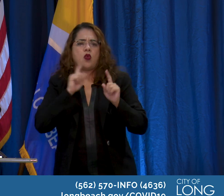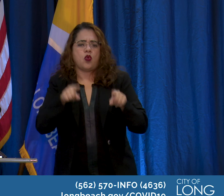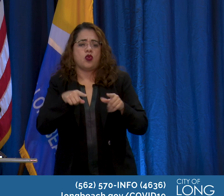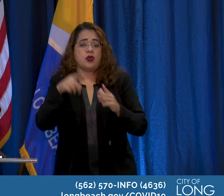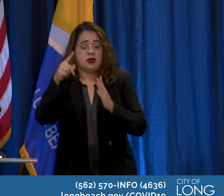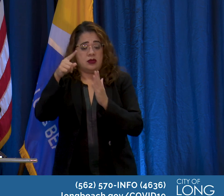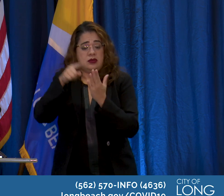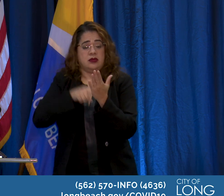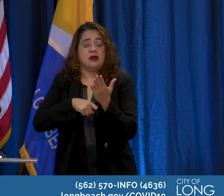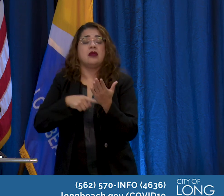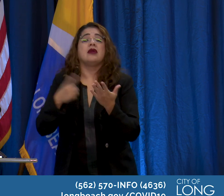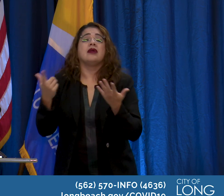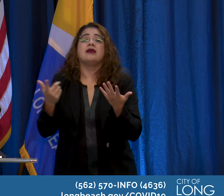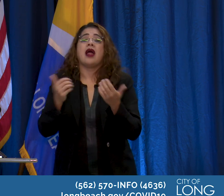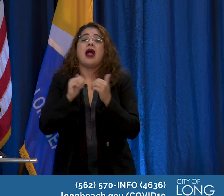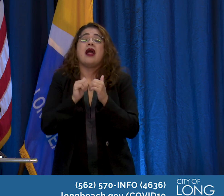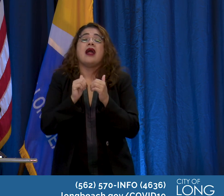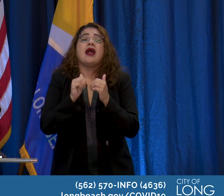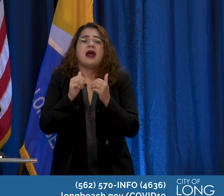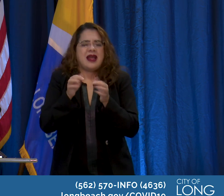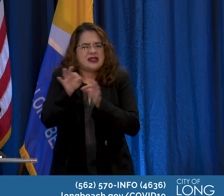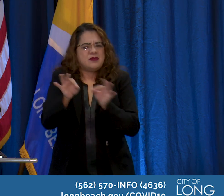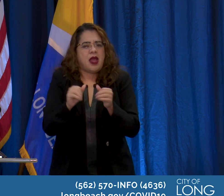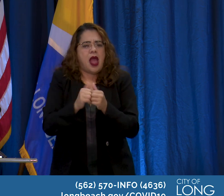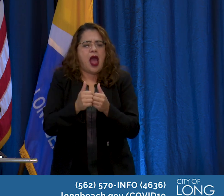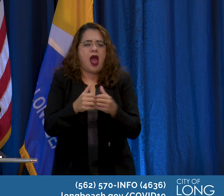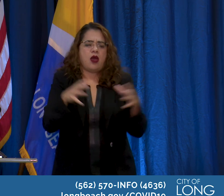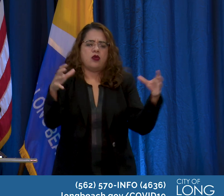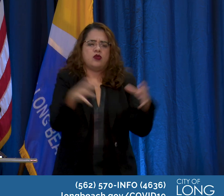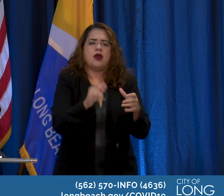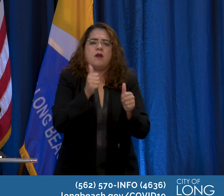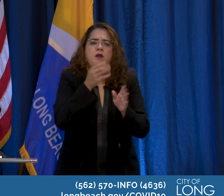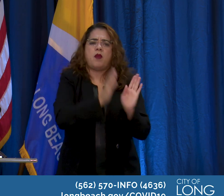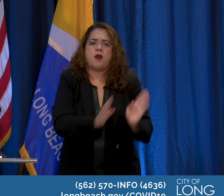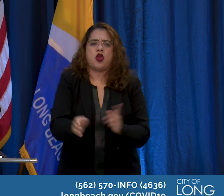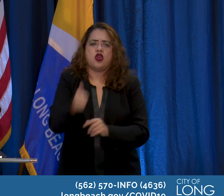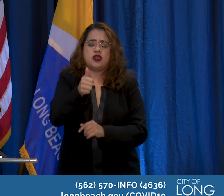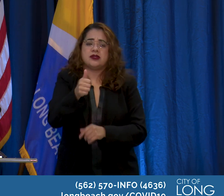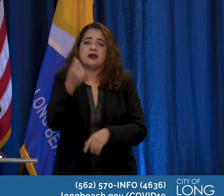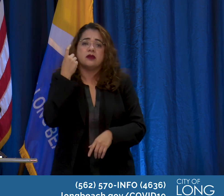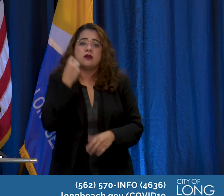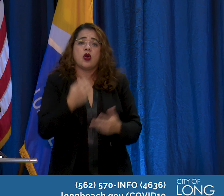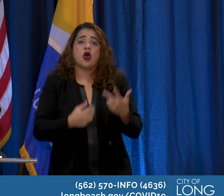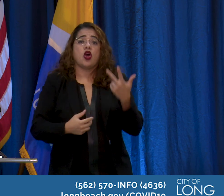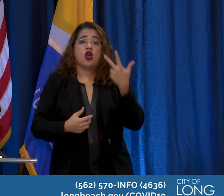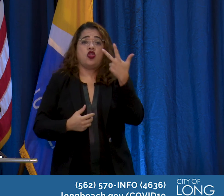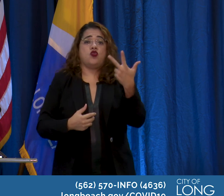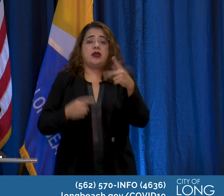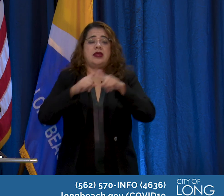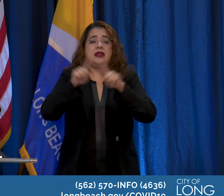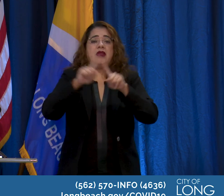of gatherings by limiting the size of the gathering to no more than 3 households, maintaining